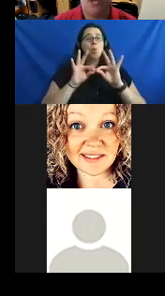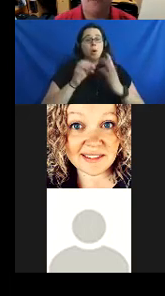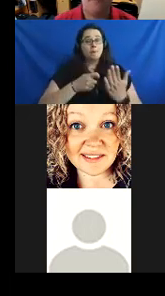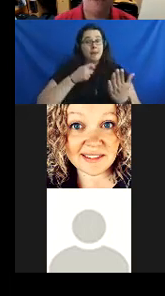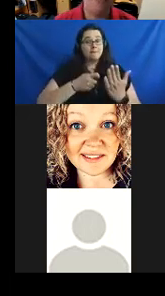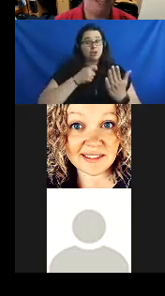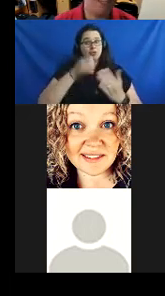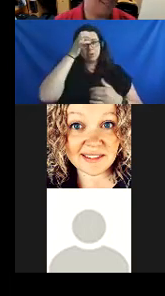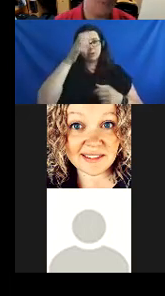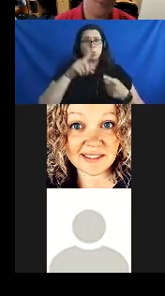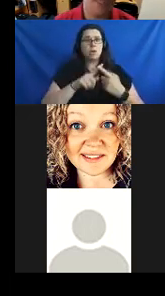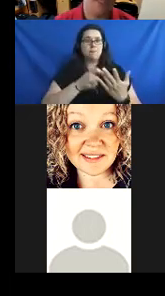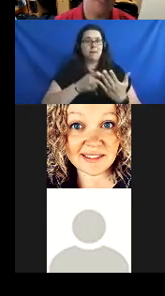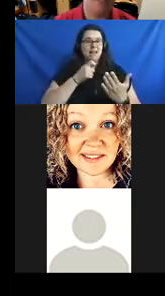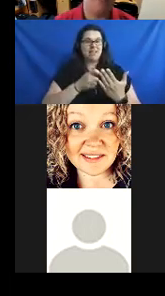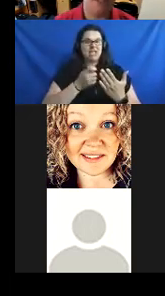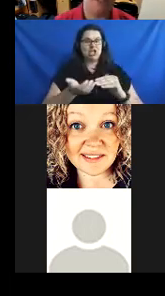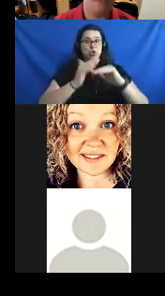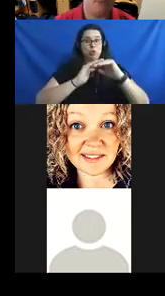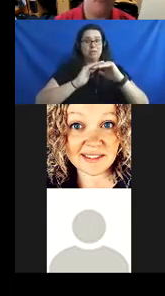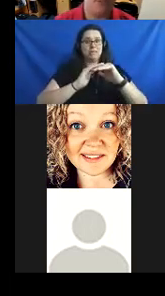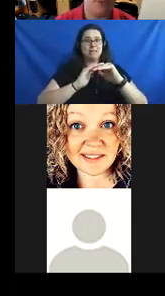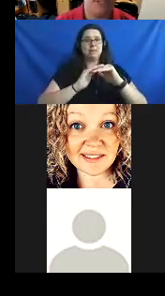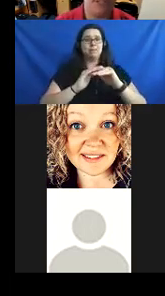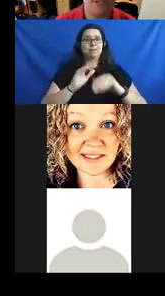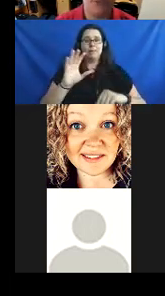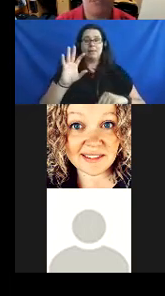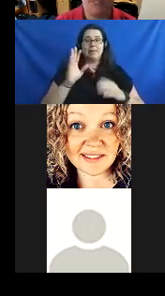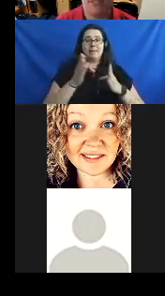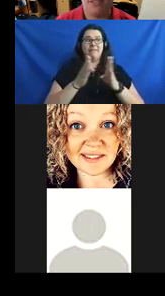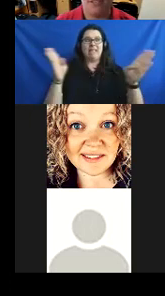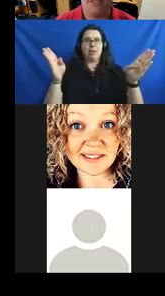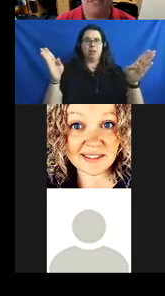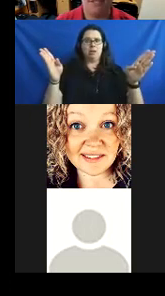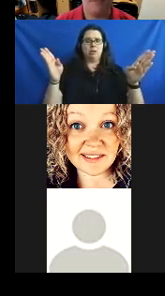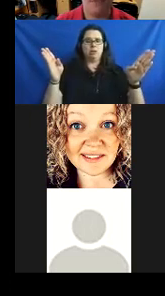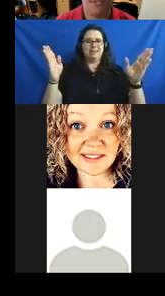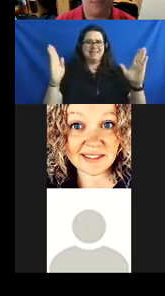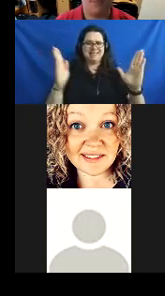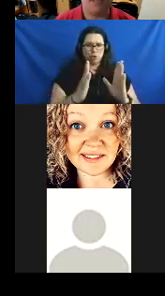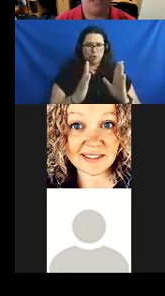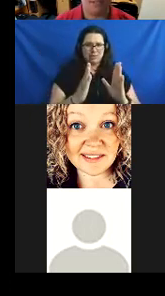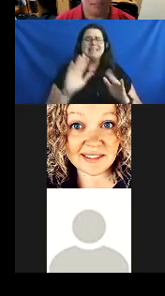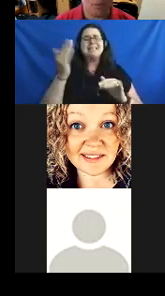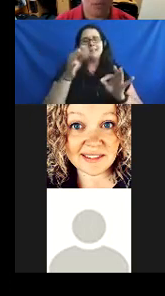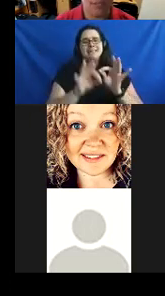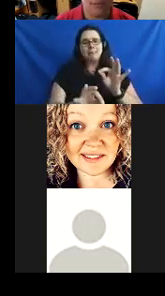WHEN MAGNIFICATION INCREASES, THE FIELD OF VIEW DECREASES. I KNOW THIS SEEMS VERY SIMPLE, BUT IT'S IMPORTANT TO REALLY